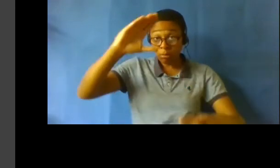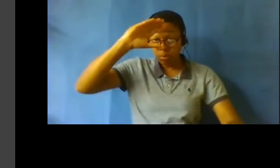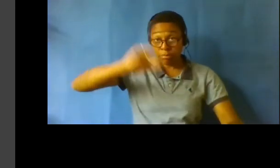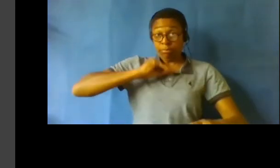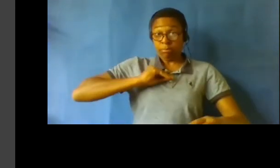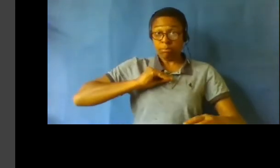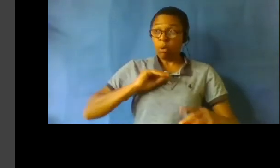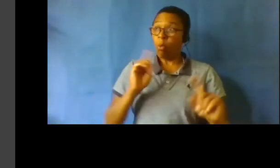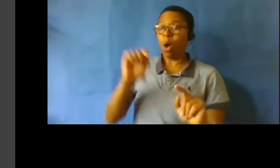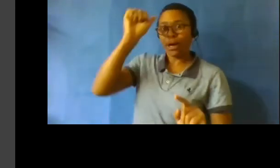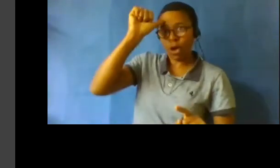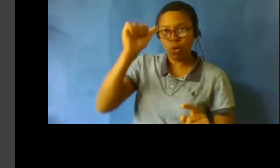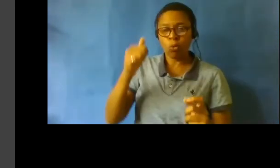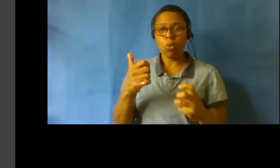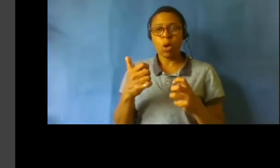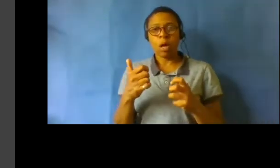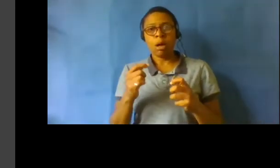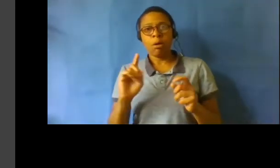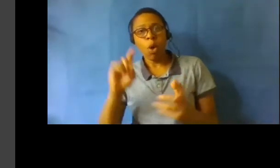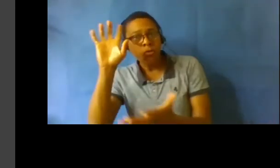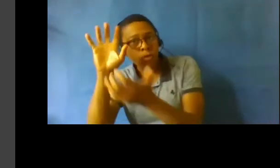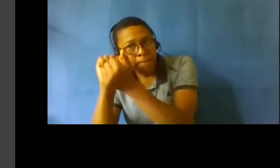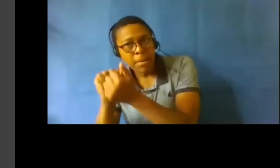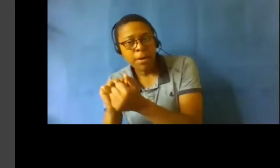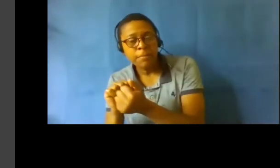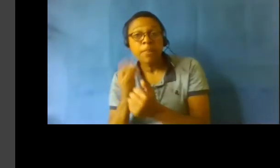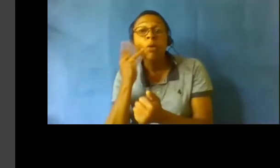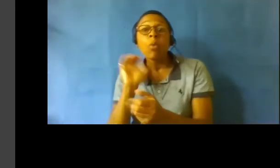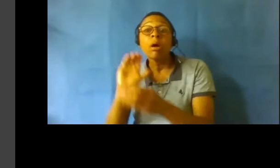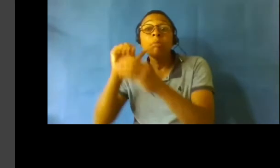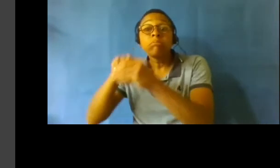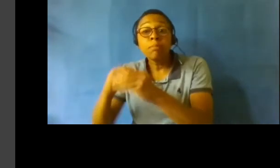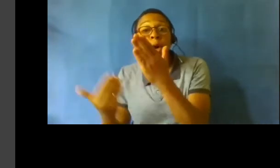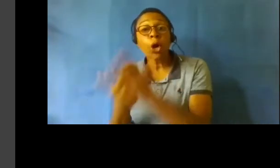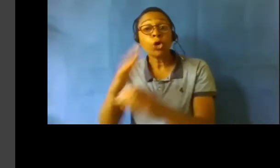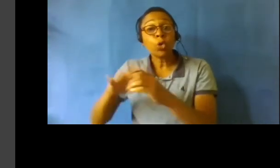to a new place my fingers tap out the walls and tables and chairs and counters